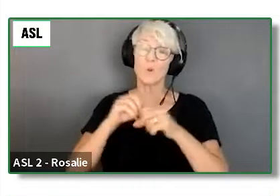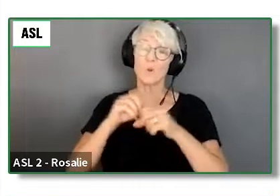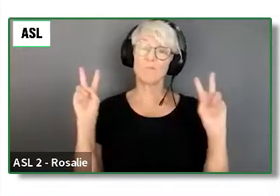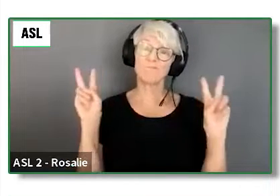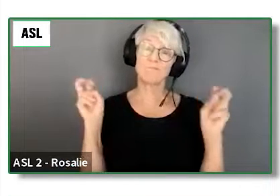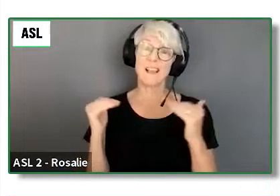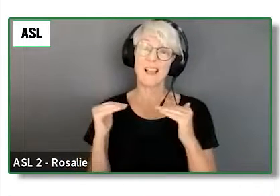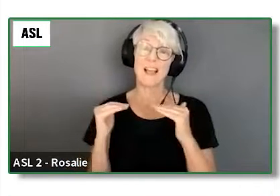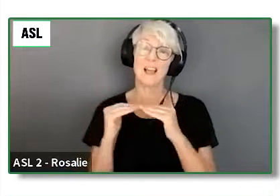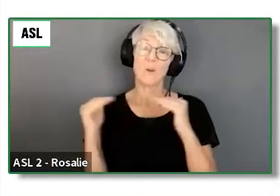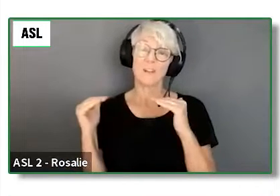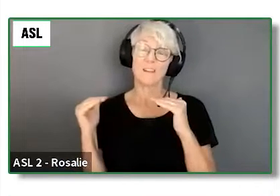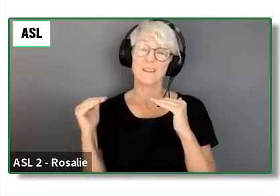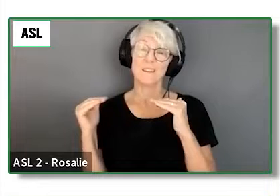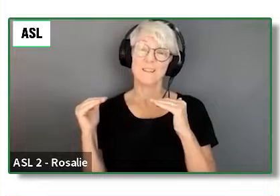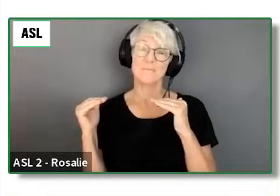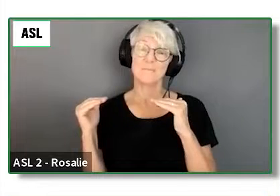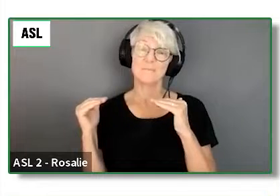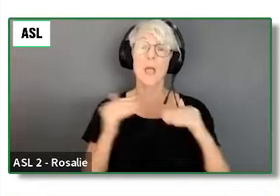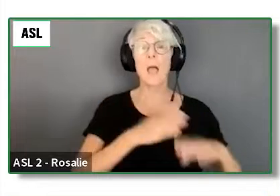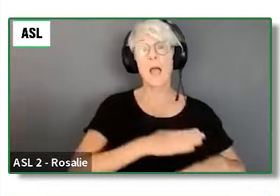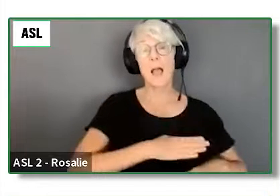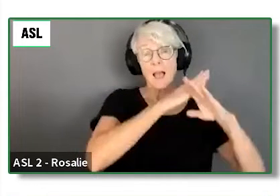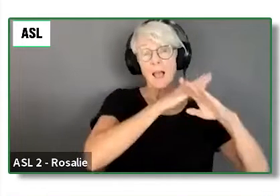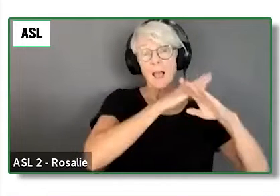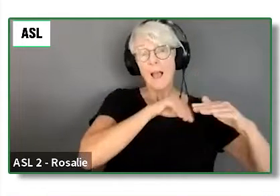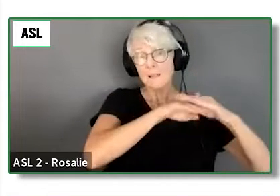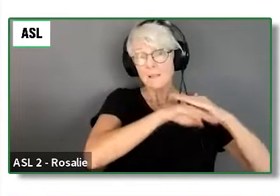aspect to serving visitors with disabilities.